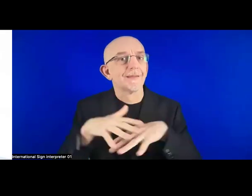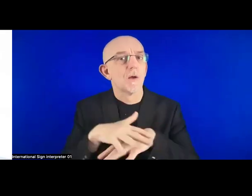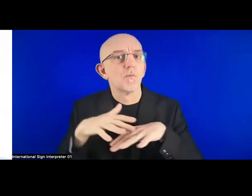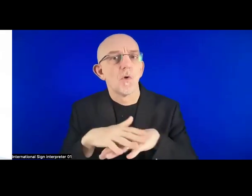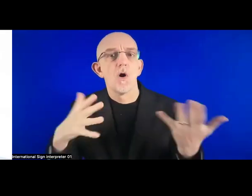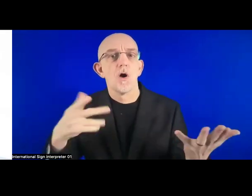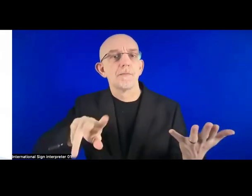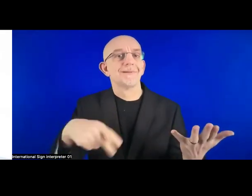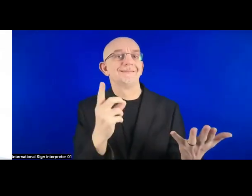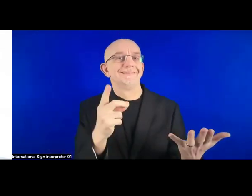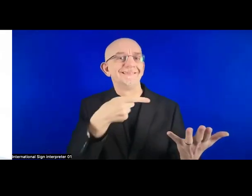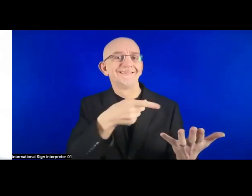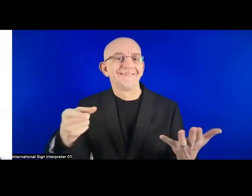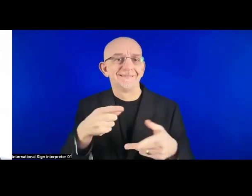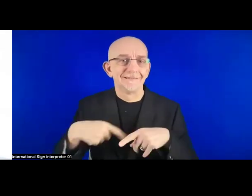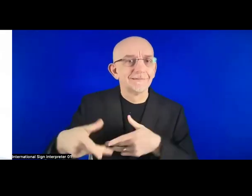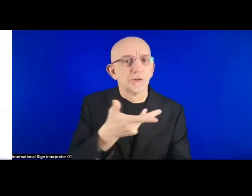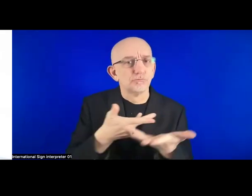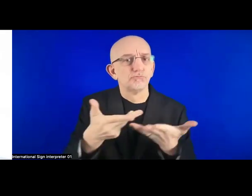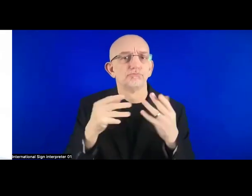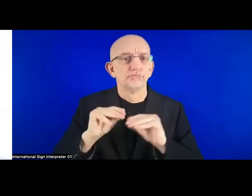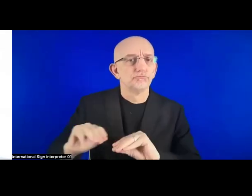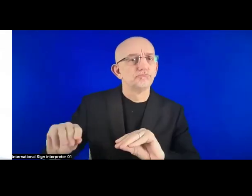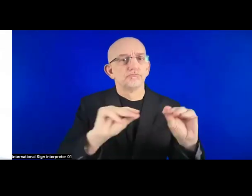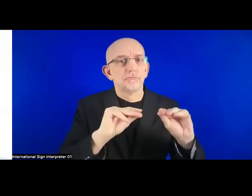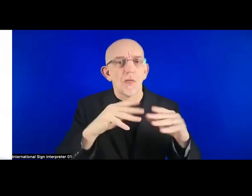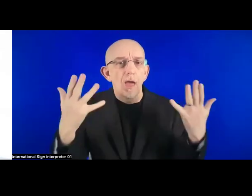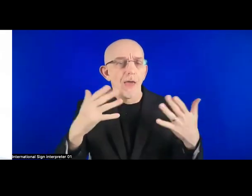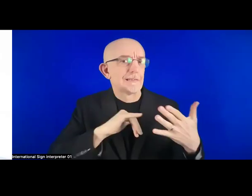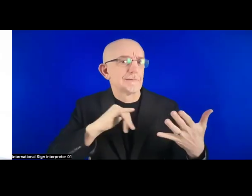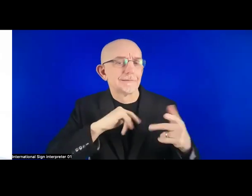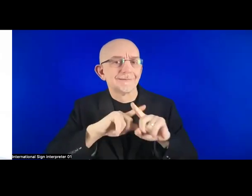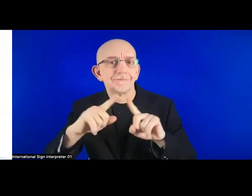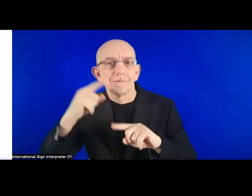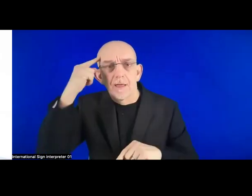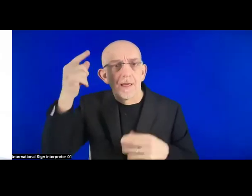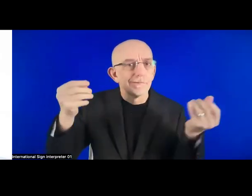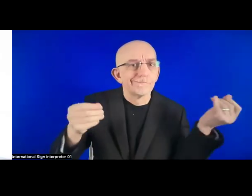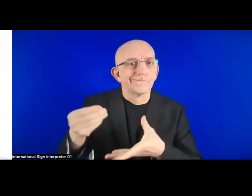opportunities for them to progress on to. That's partly why we have created this